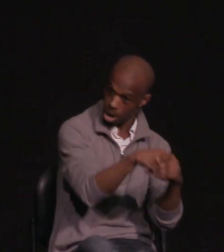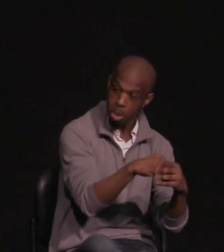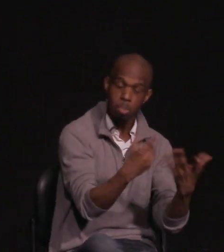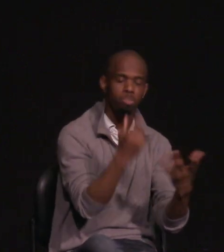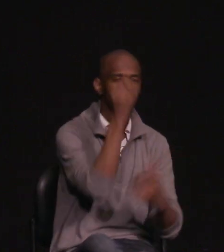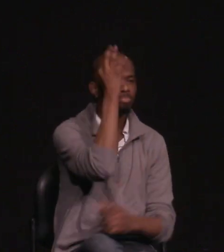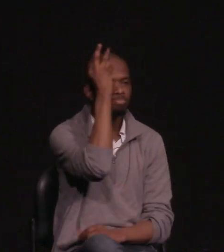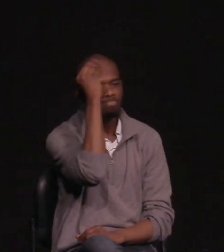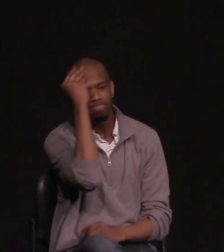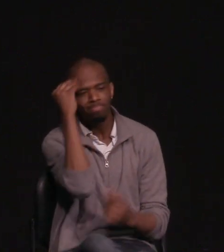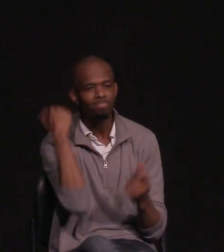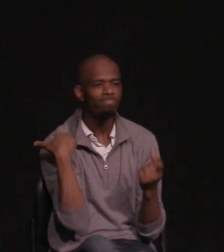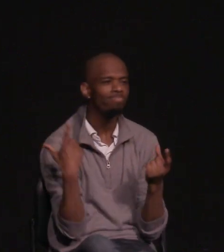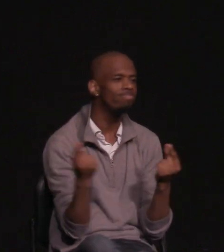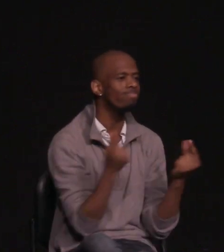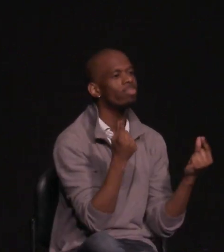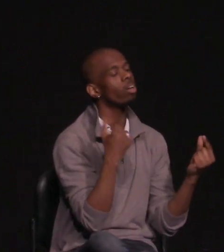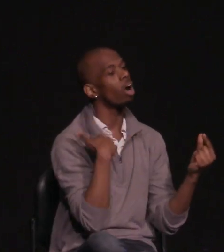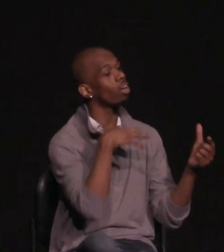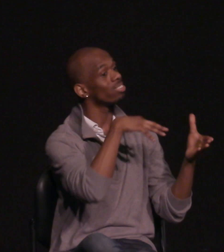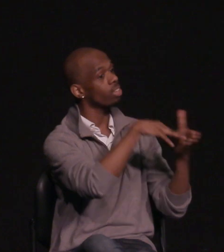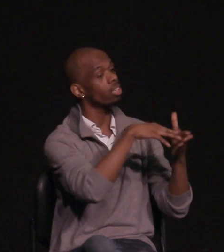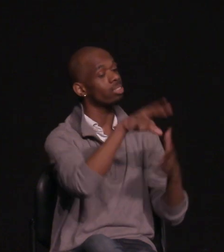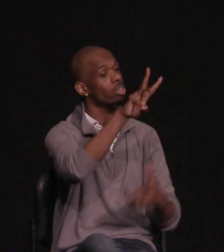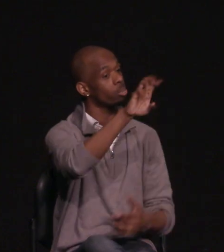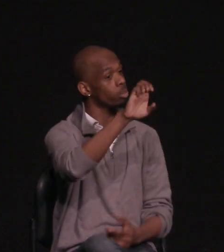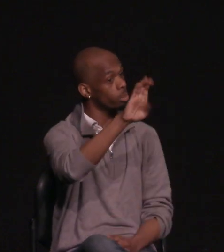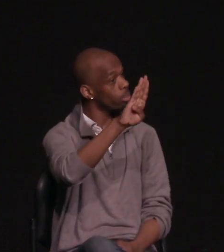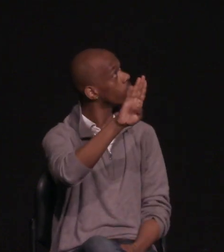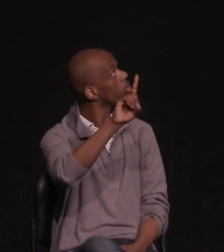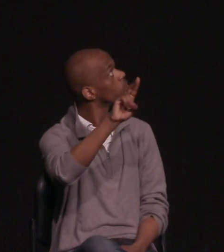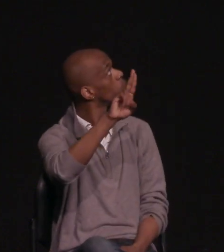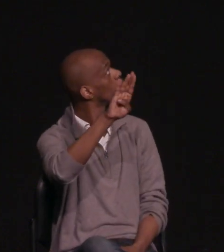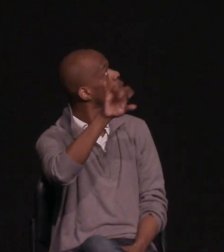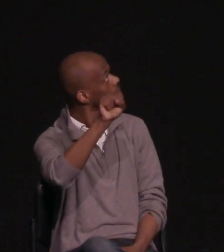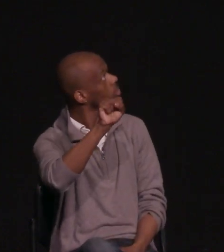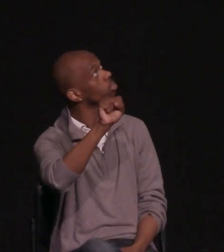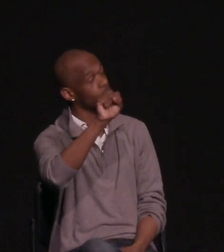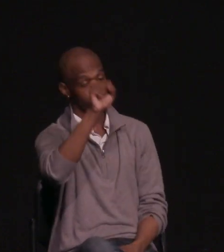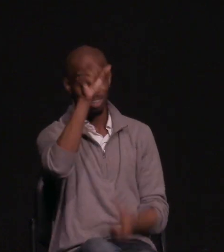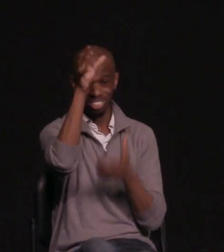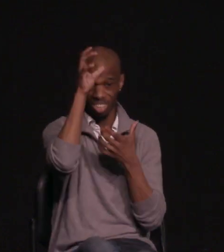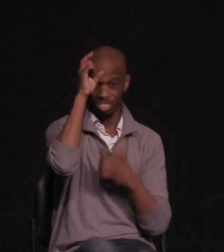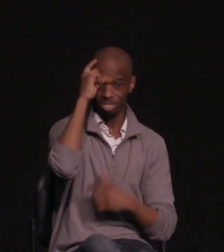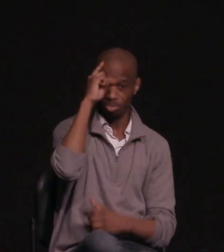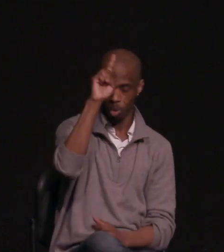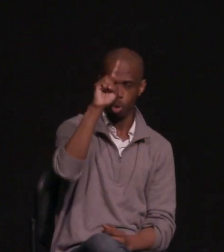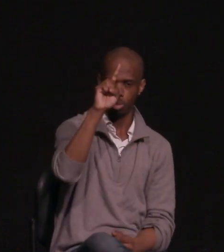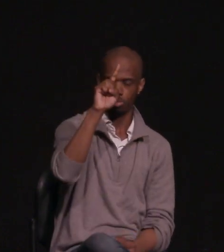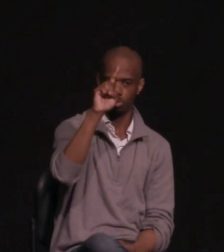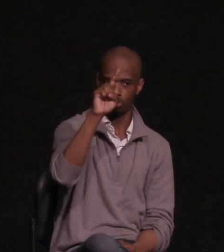the scholar W. E. B. Du Bois for "The Exhibit of American Negroes" at the Paris Exhibition of 1900.